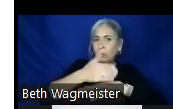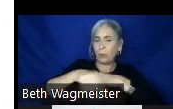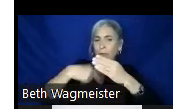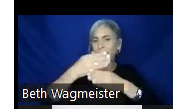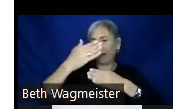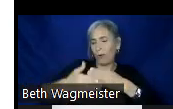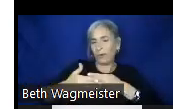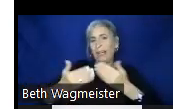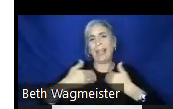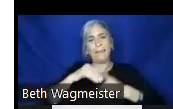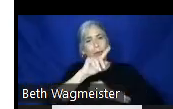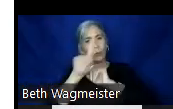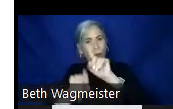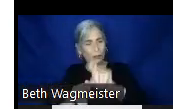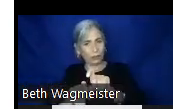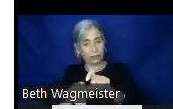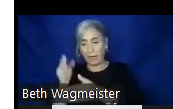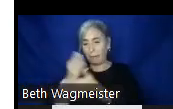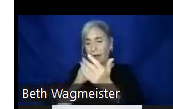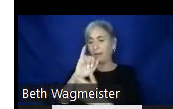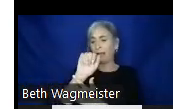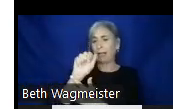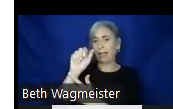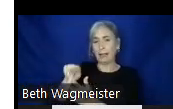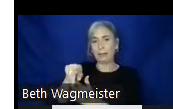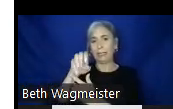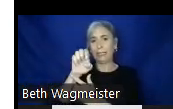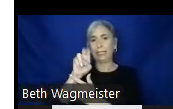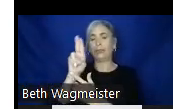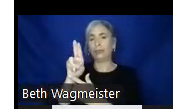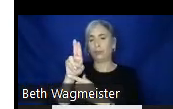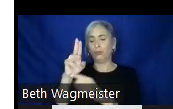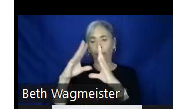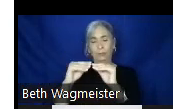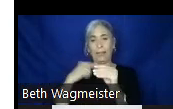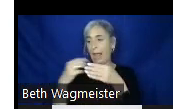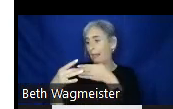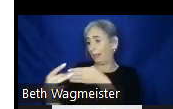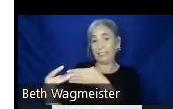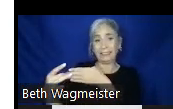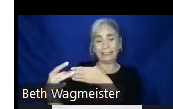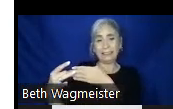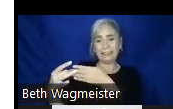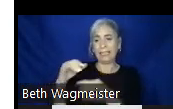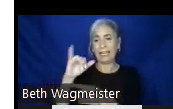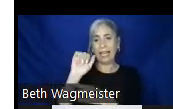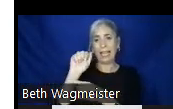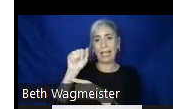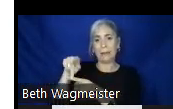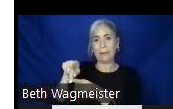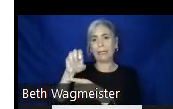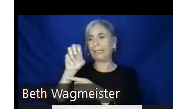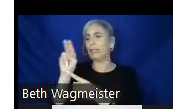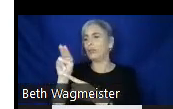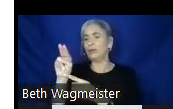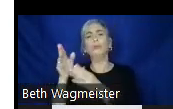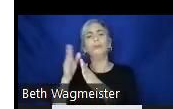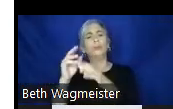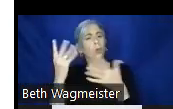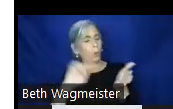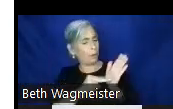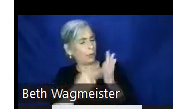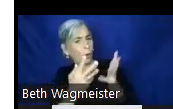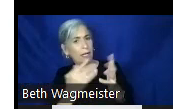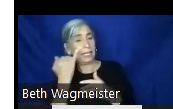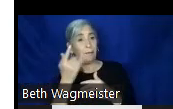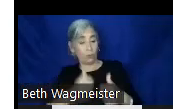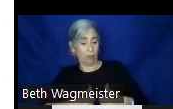so on. This is part of the IAAP is an initiative to make sure everyone that is a resident in the